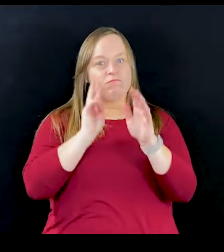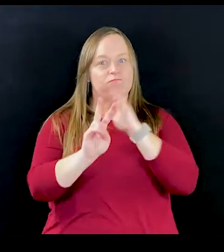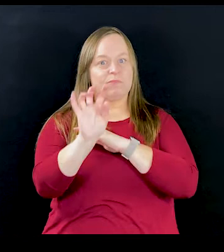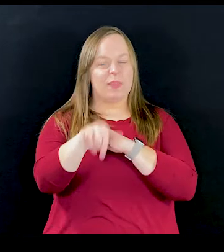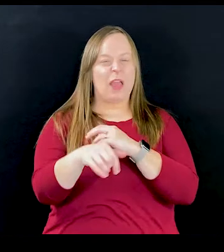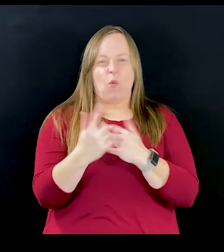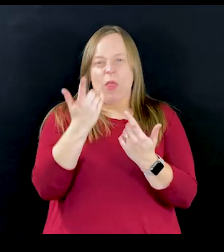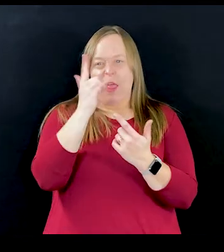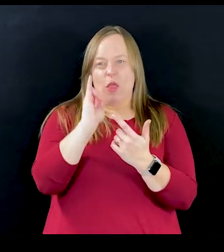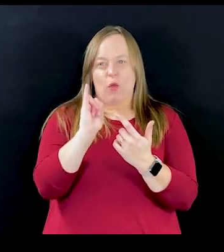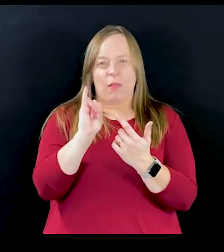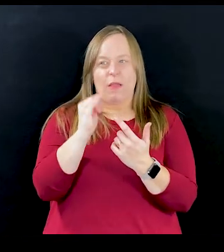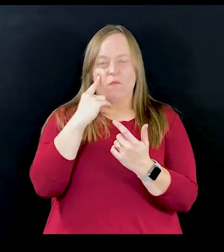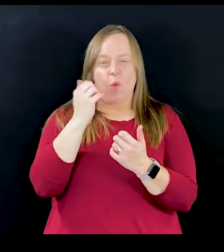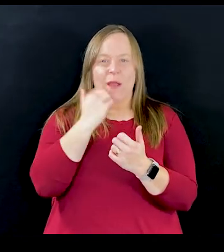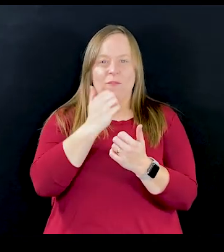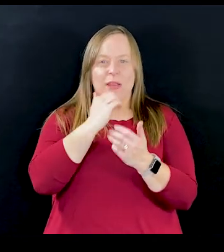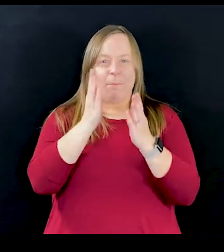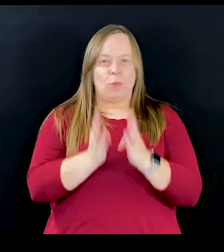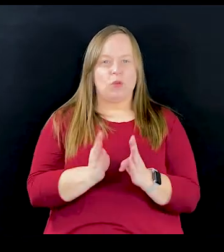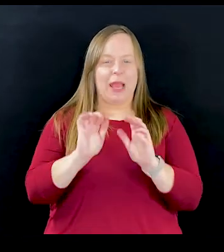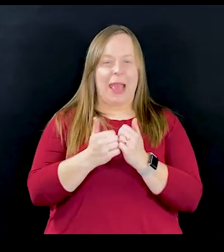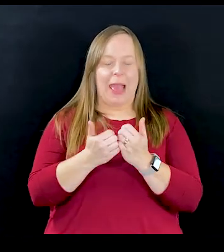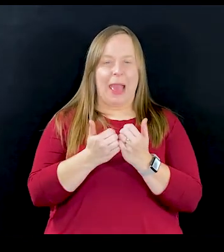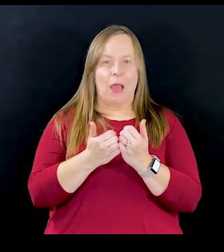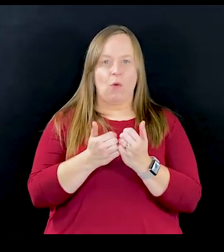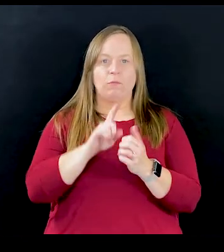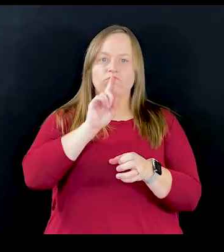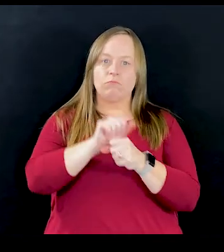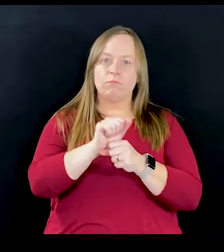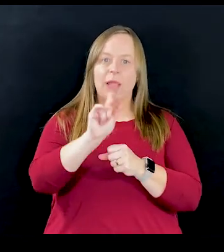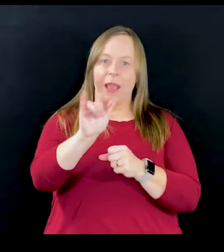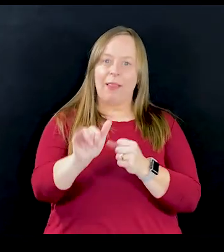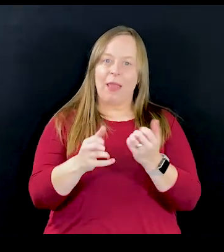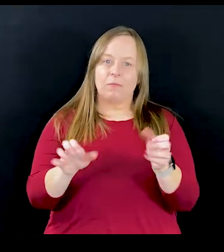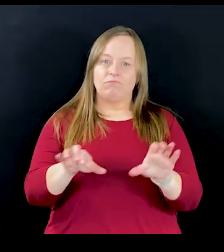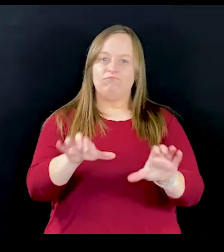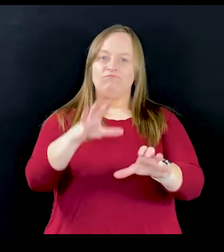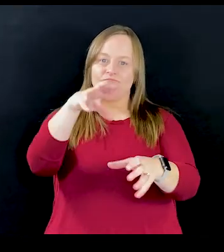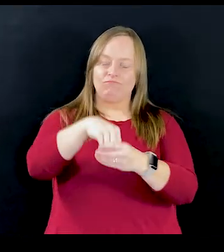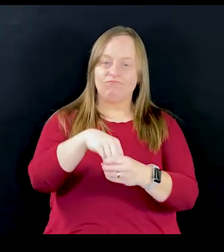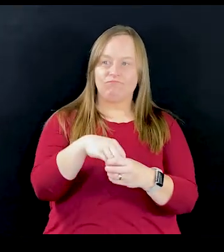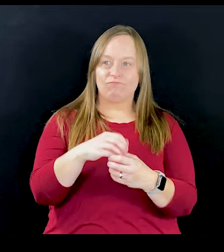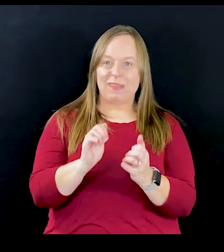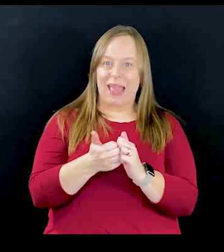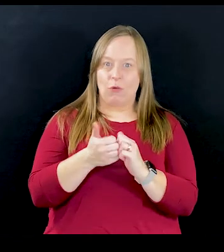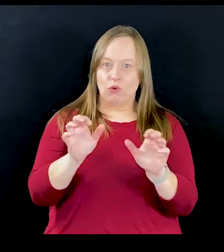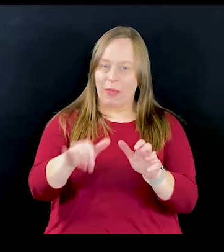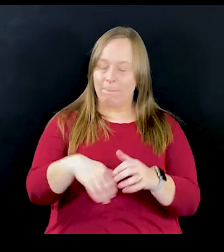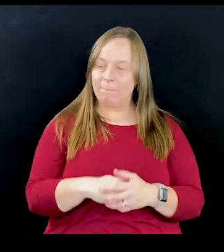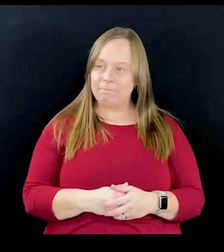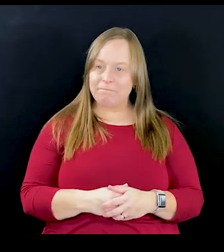What does that look like for the everyday person to be an ally and to be in action in that way?